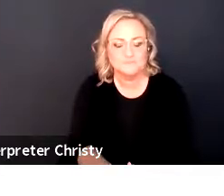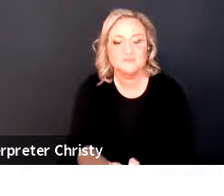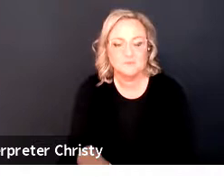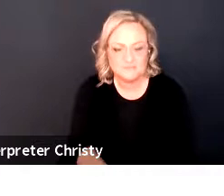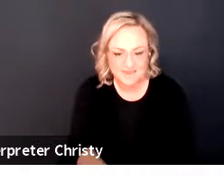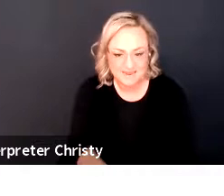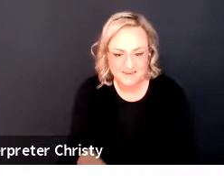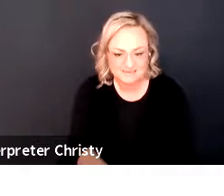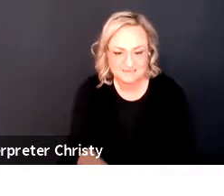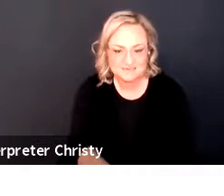Interpreter Christy : So tonight.